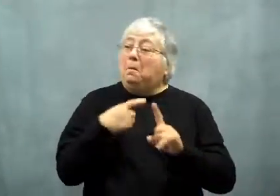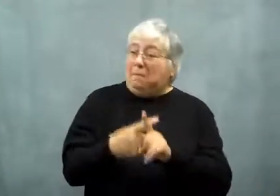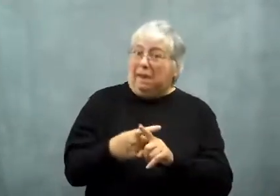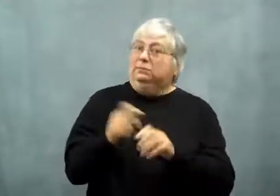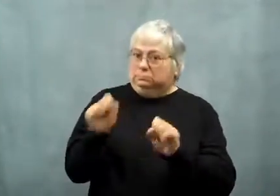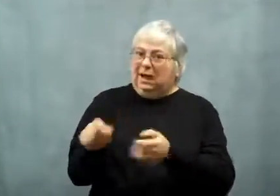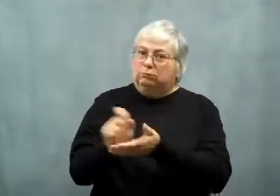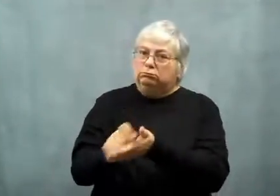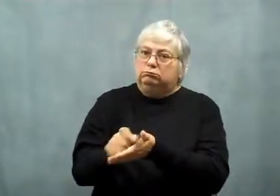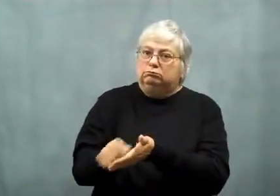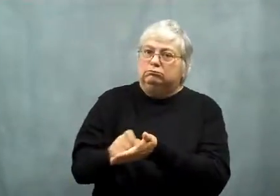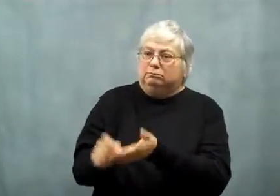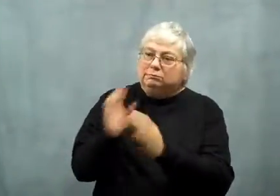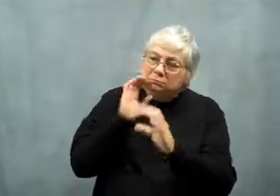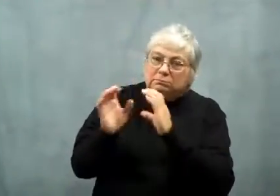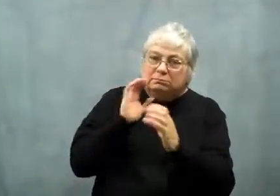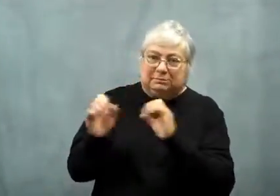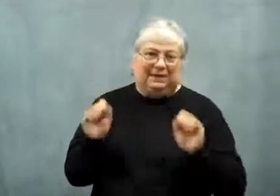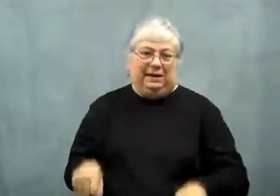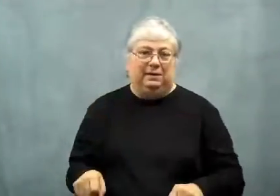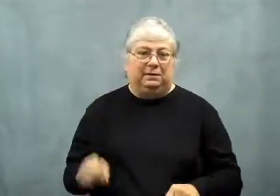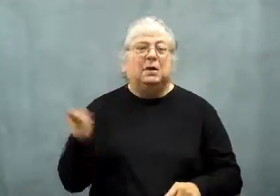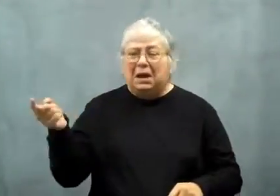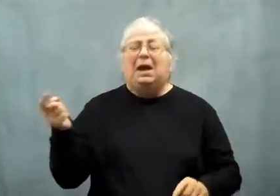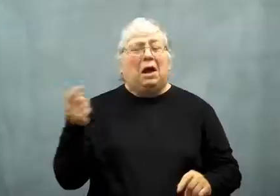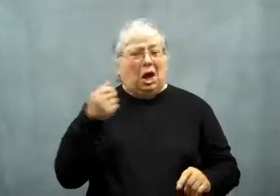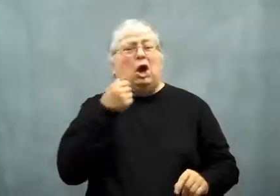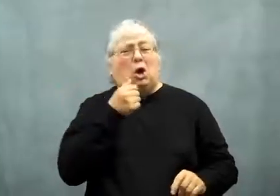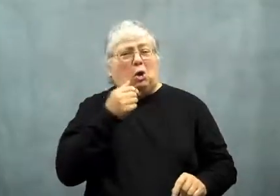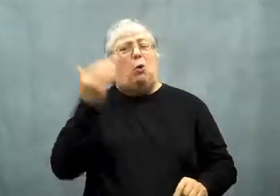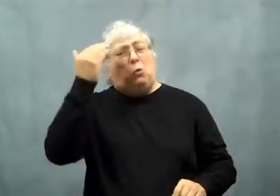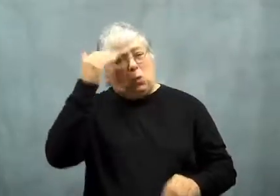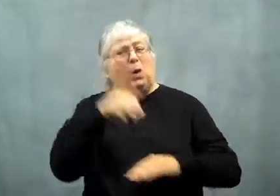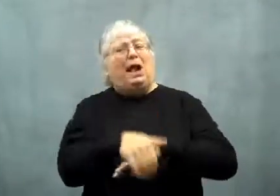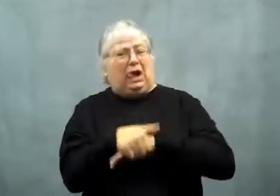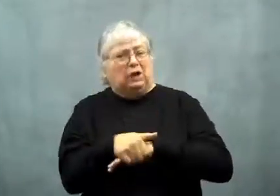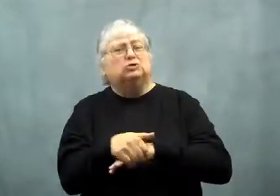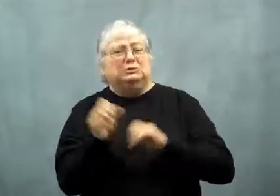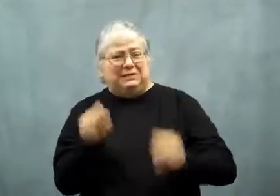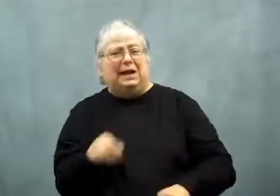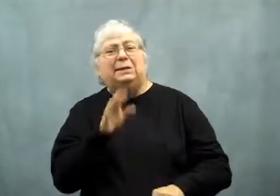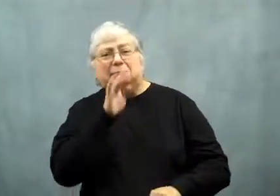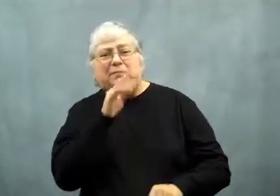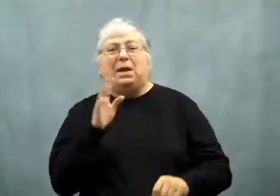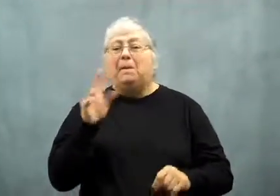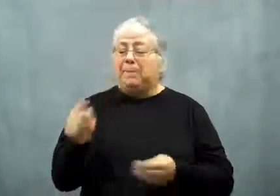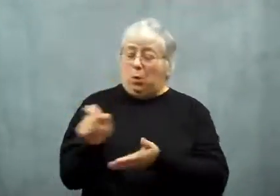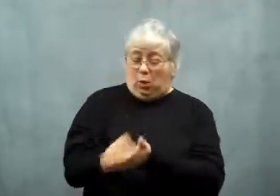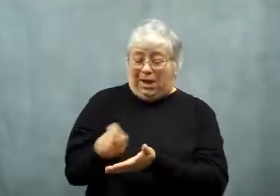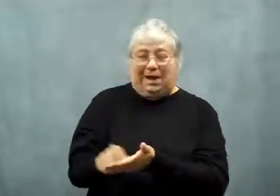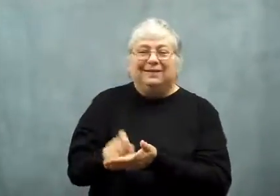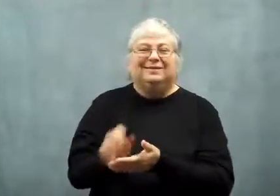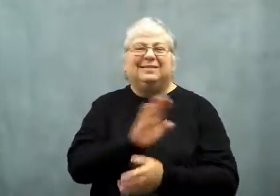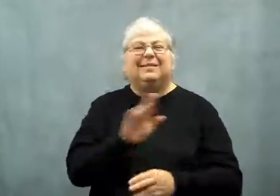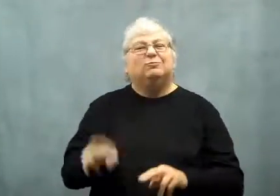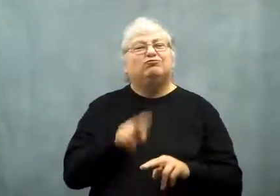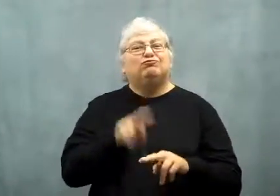She could also communicate in writing.